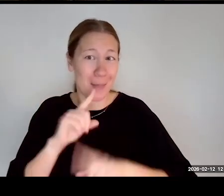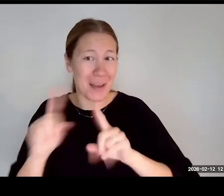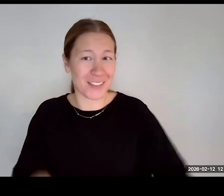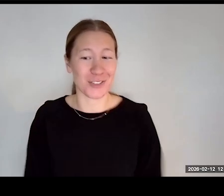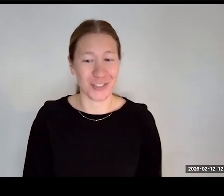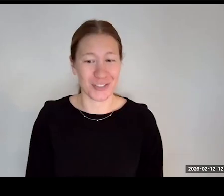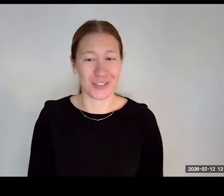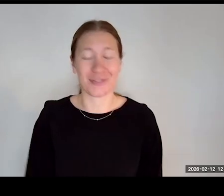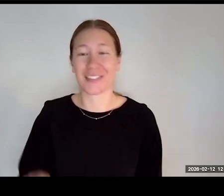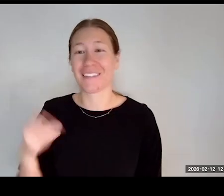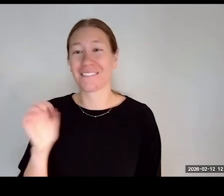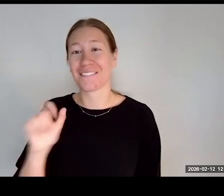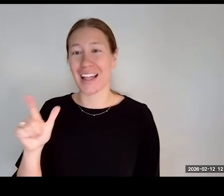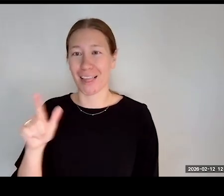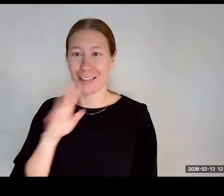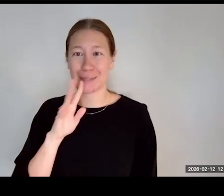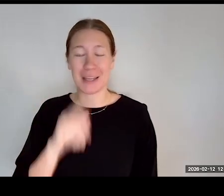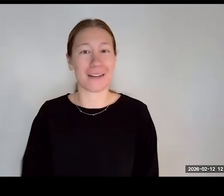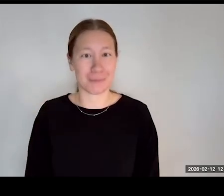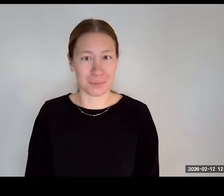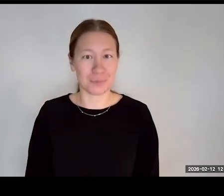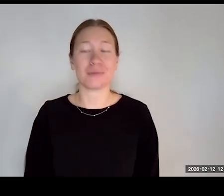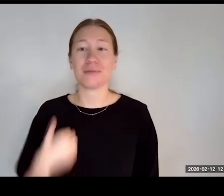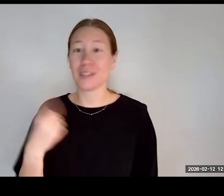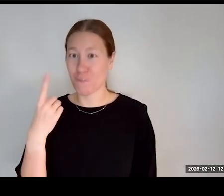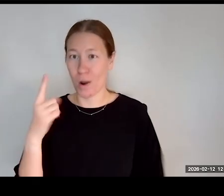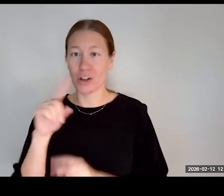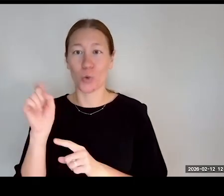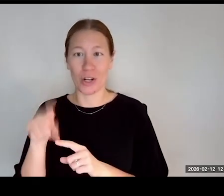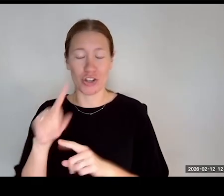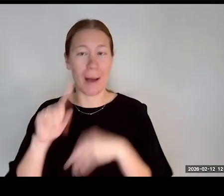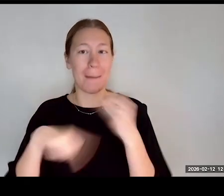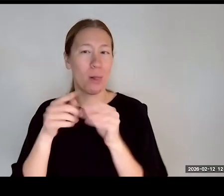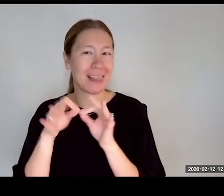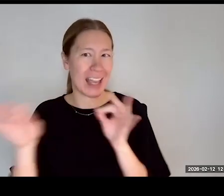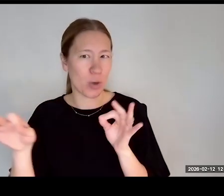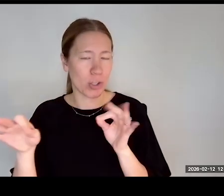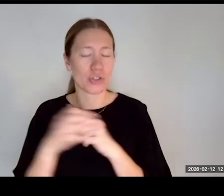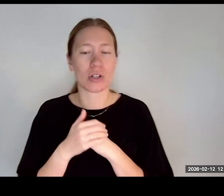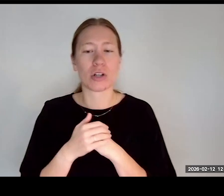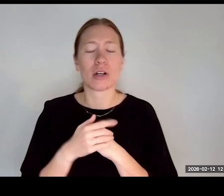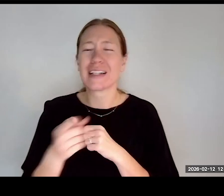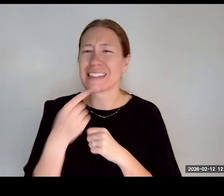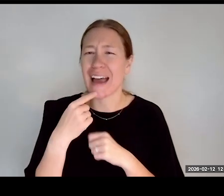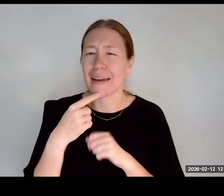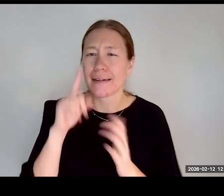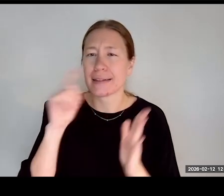Hi Jessica, this is Phil. We have a question. - Yeah. About language. For language, should we uncheck detect language automatically?